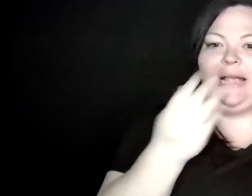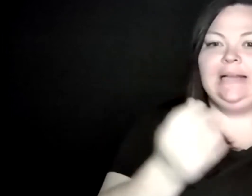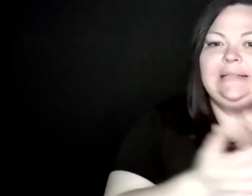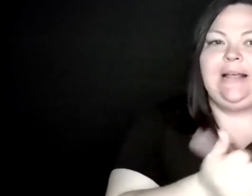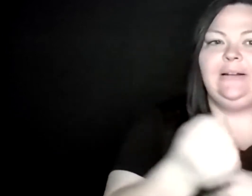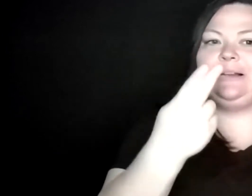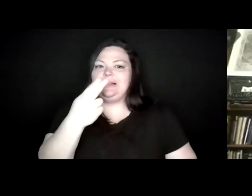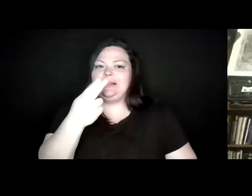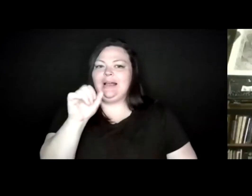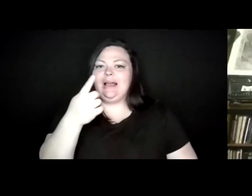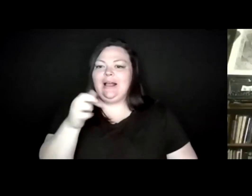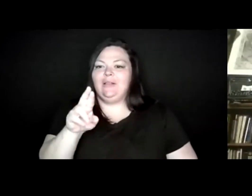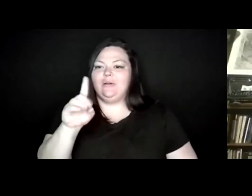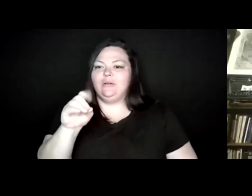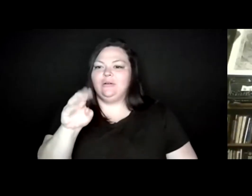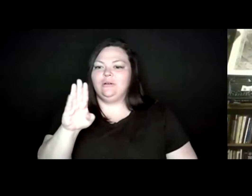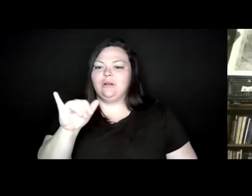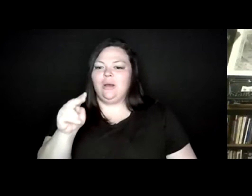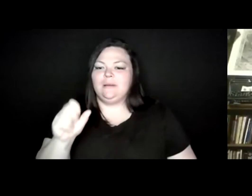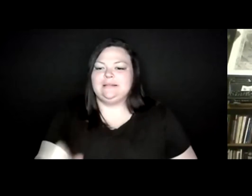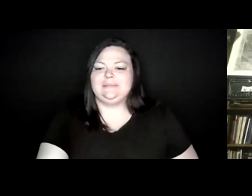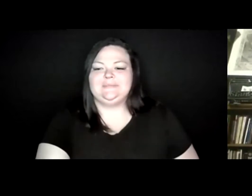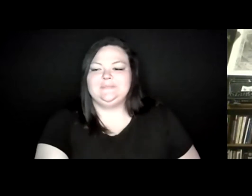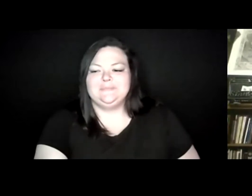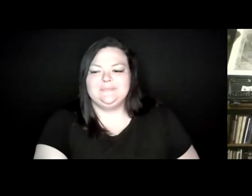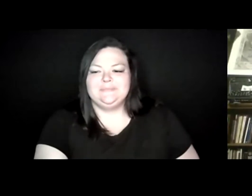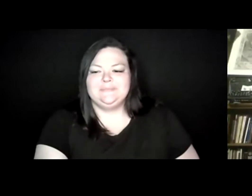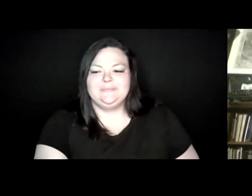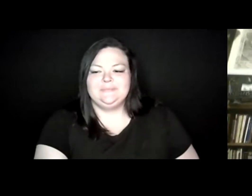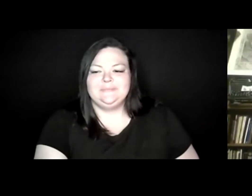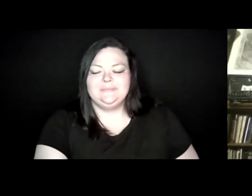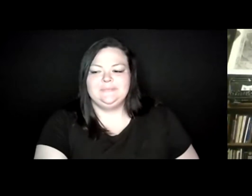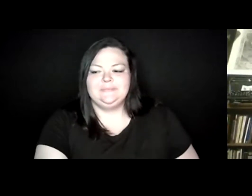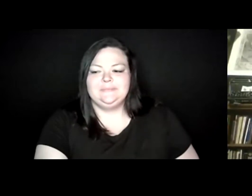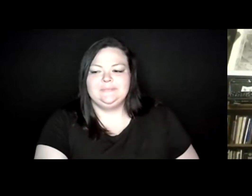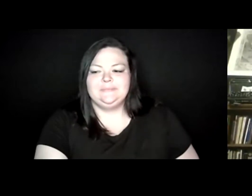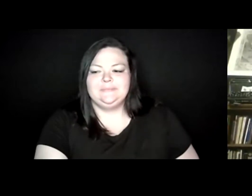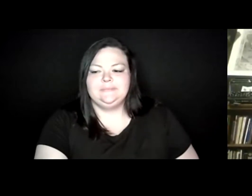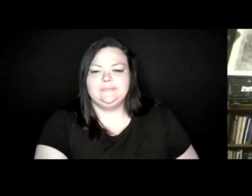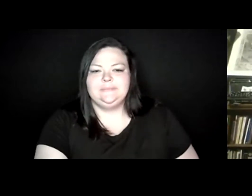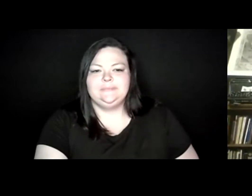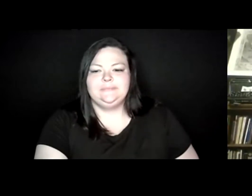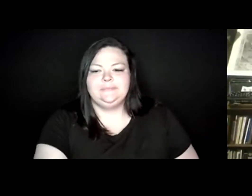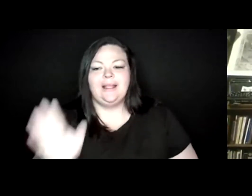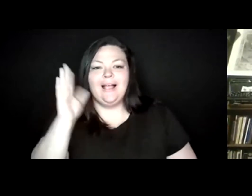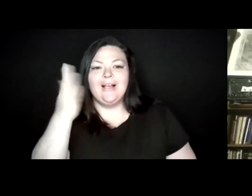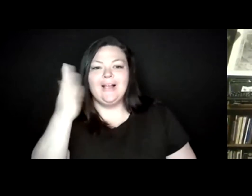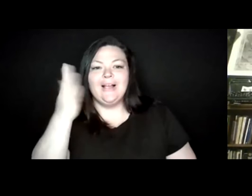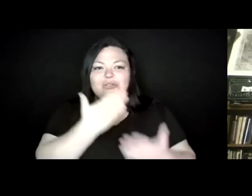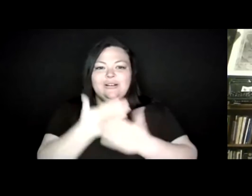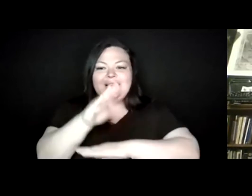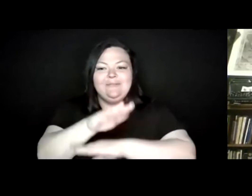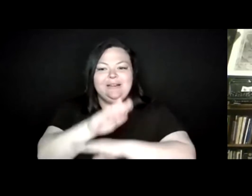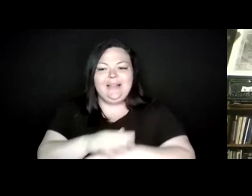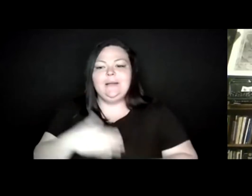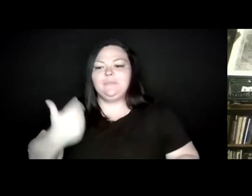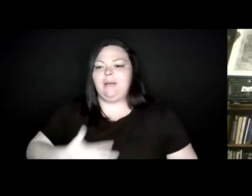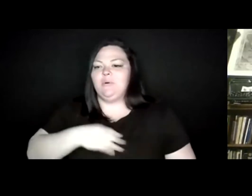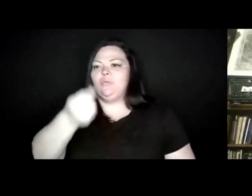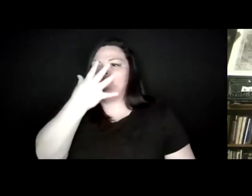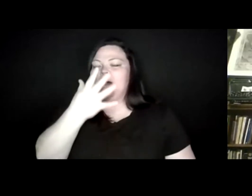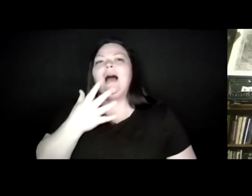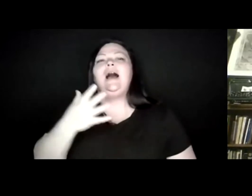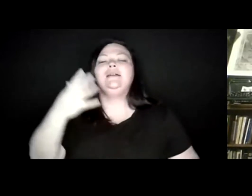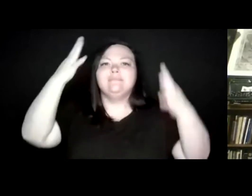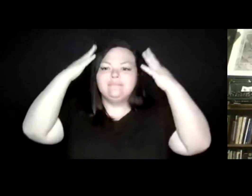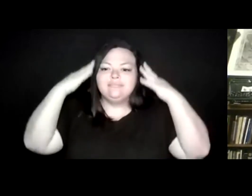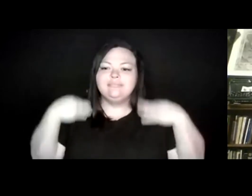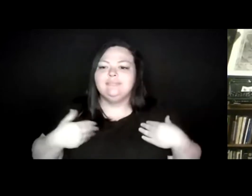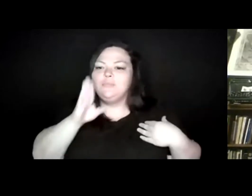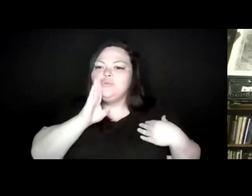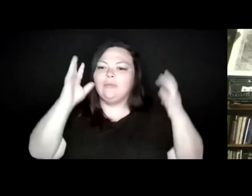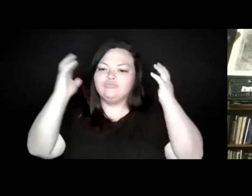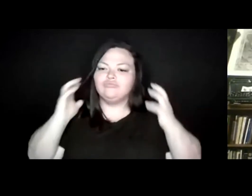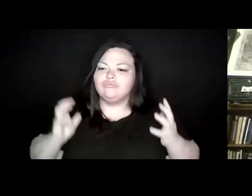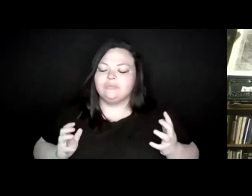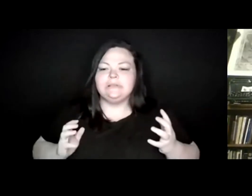And good evening, I am white I have long curly brown hair and, um, I have the classic setting